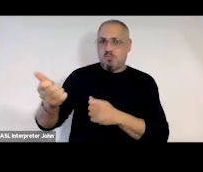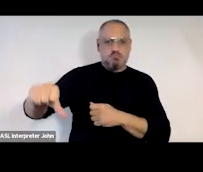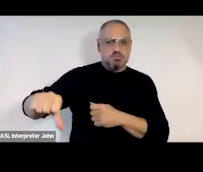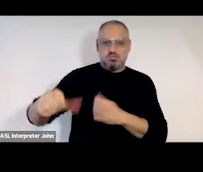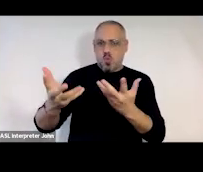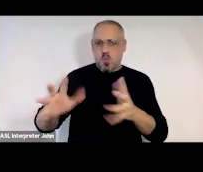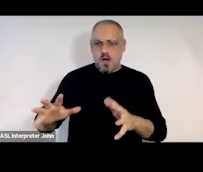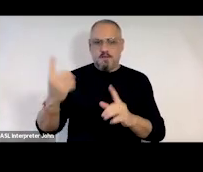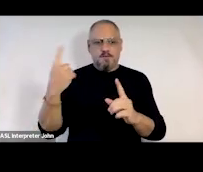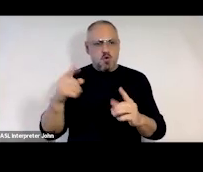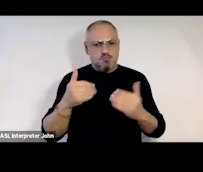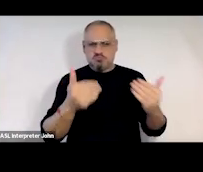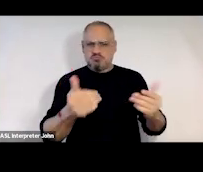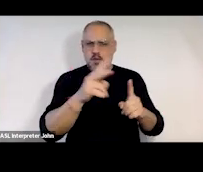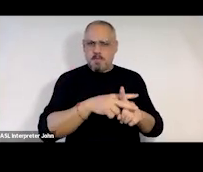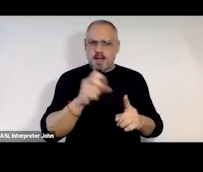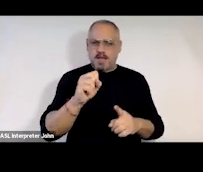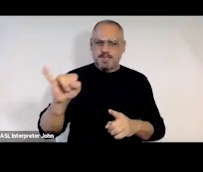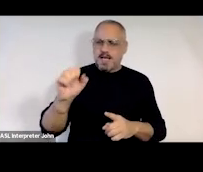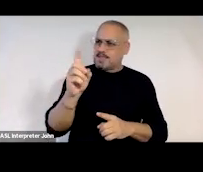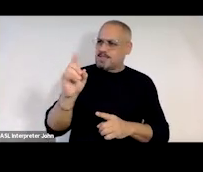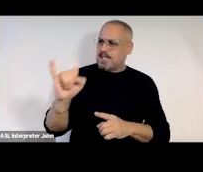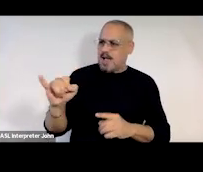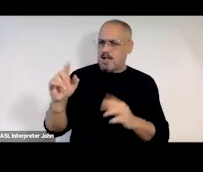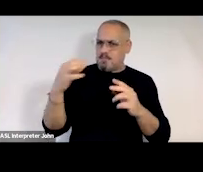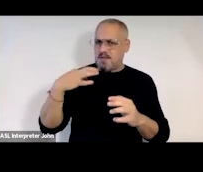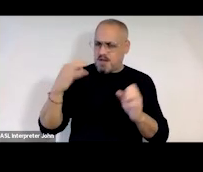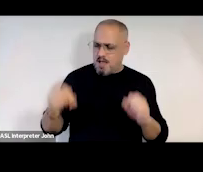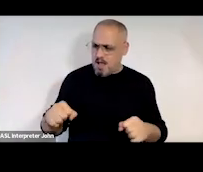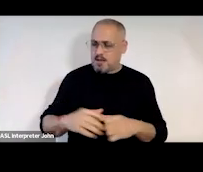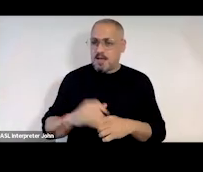for SSI or SSDI benefits. So if they don't necessarily meet